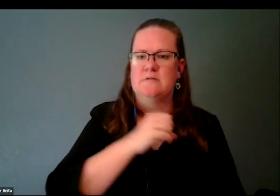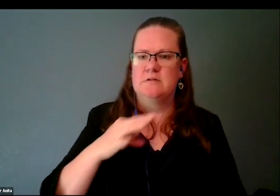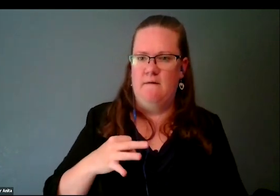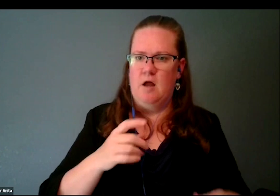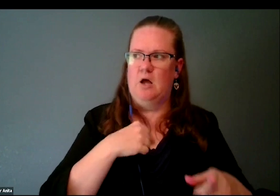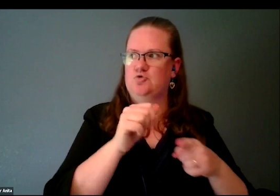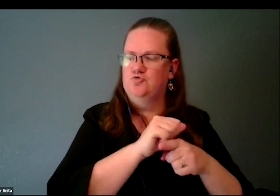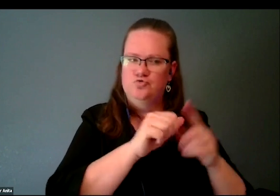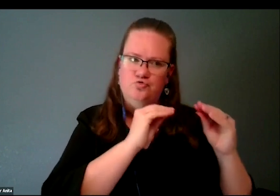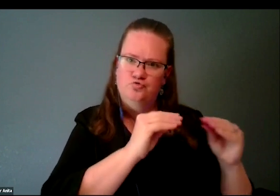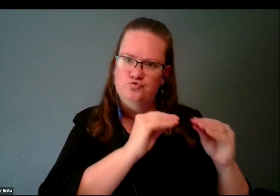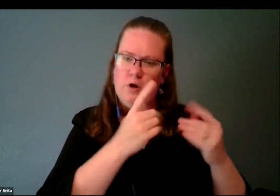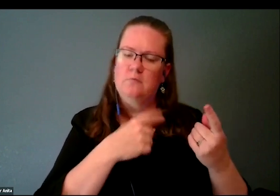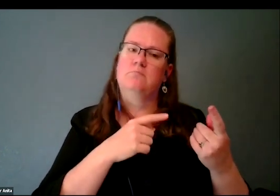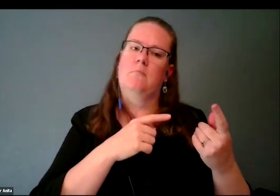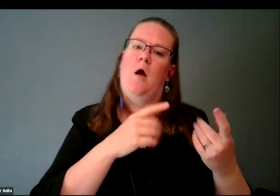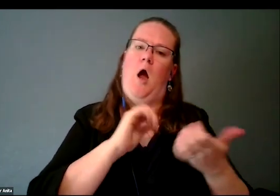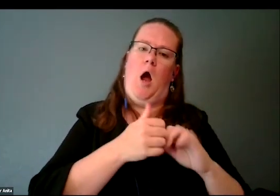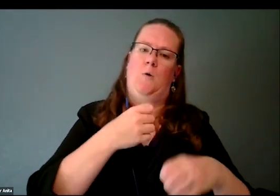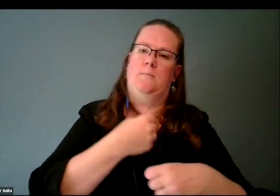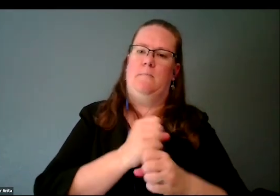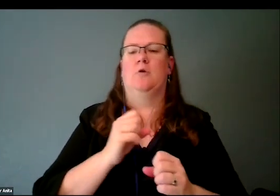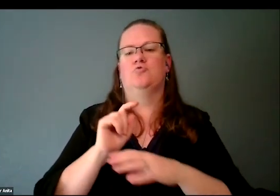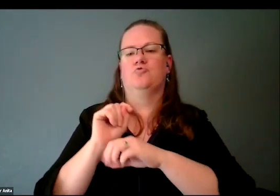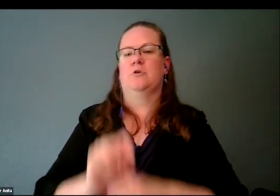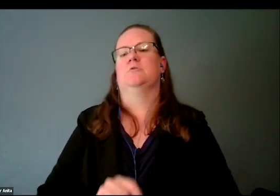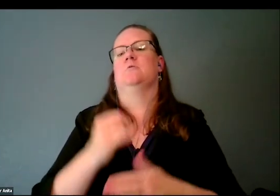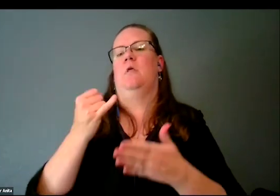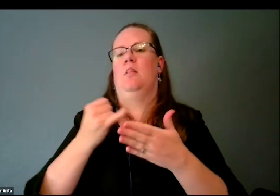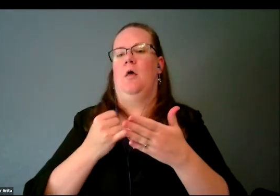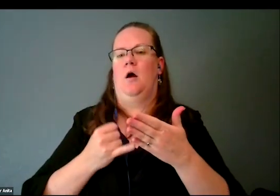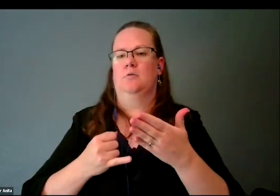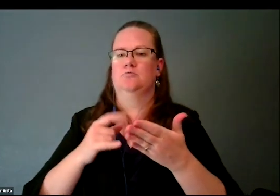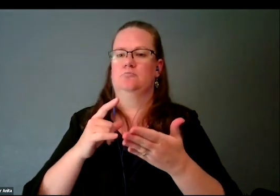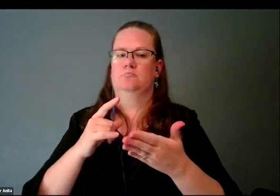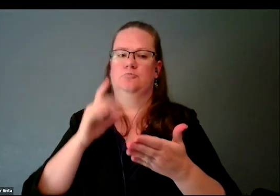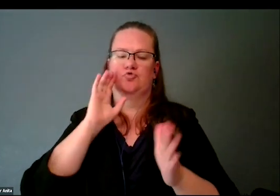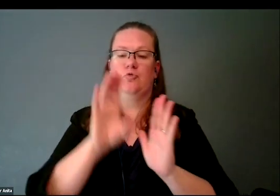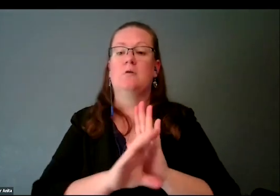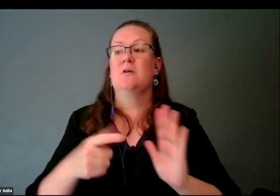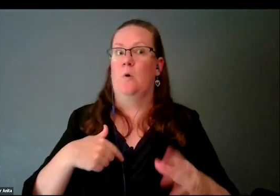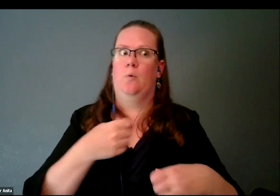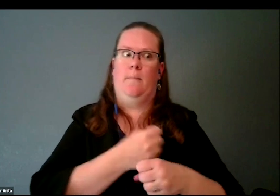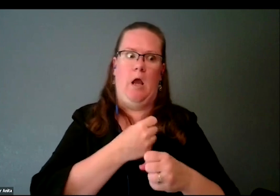raised line drawings, and so, with them, we were producing just tons and tons of tactile graphics,